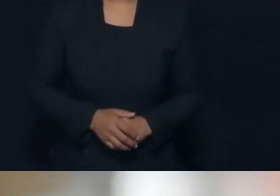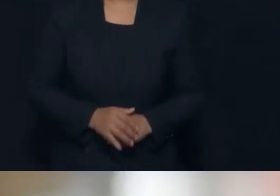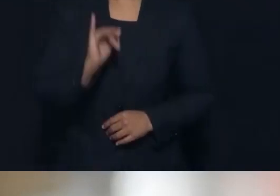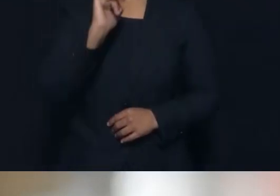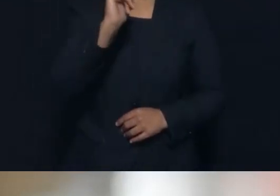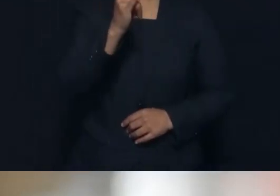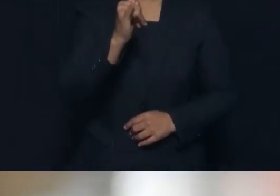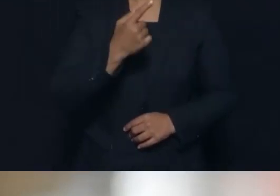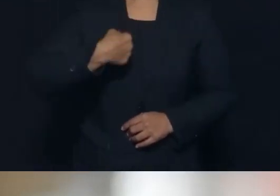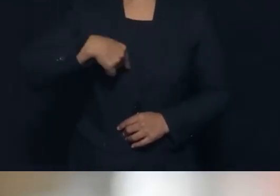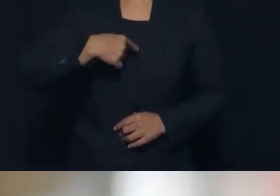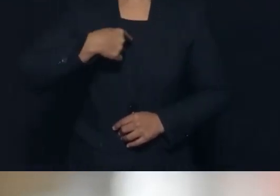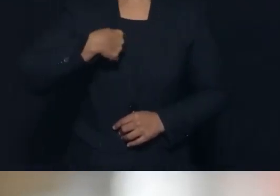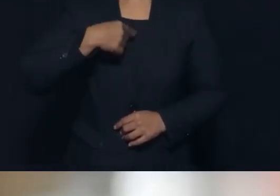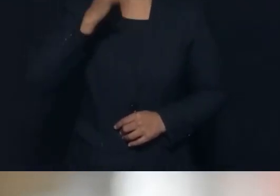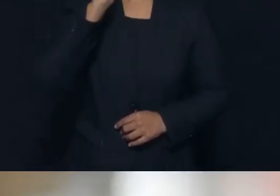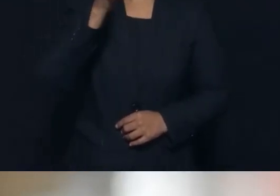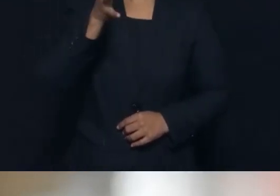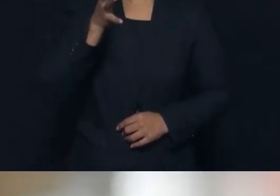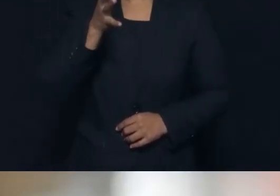term and the cost concerning that.